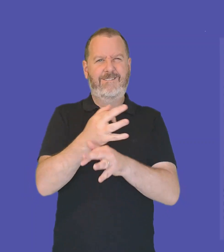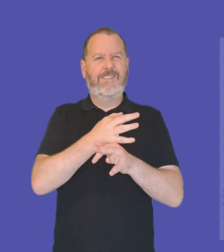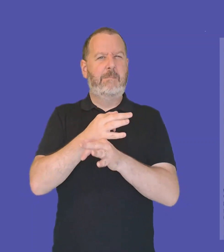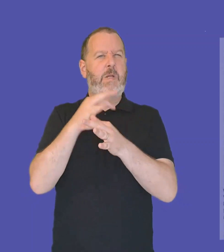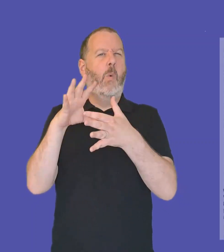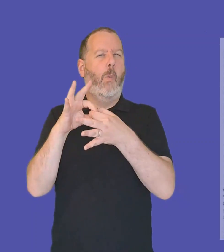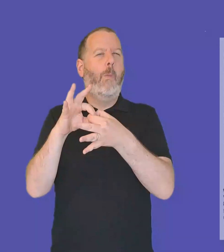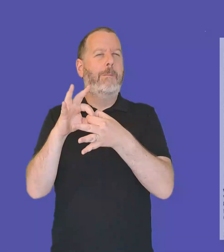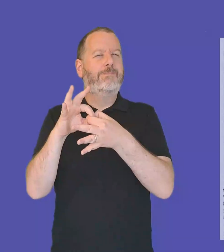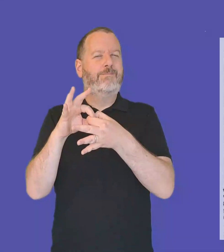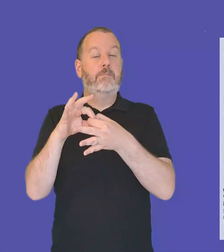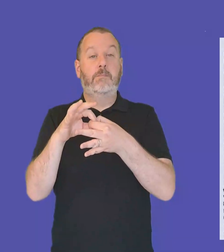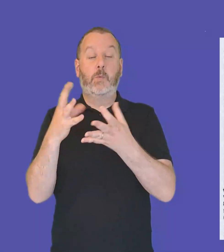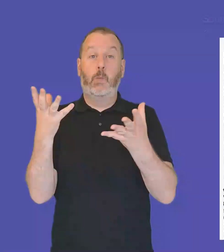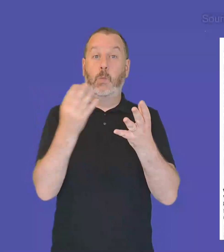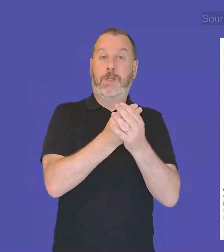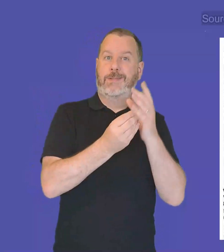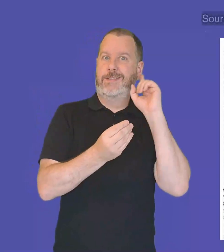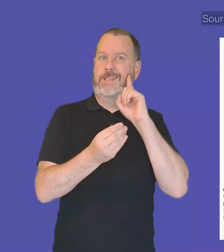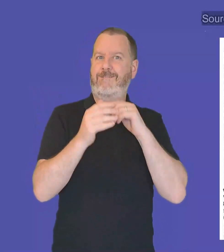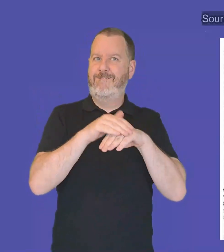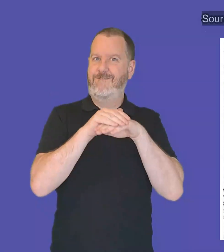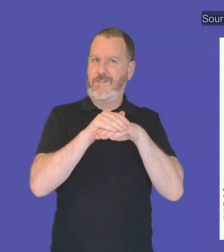He and a deaf friend of his, named Faulkner,